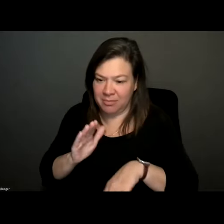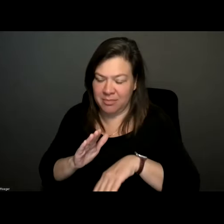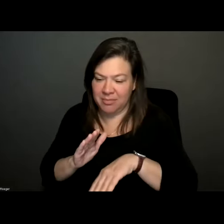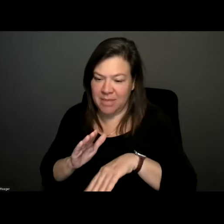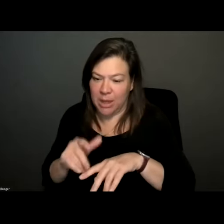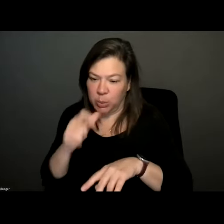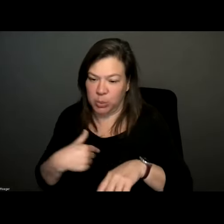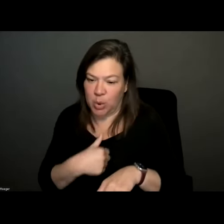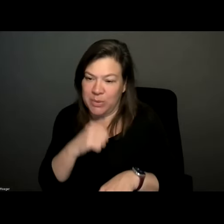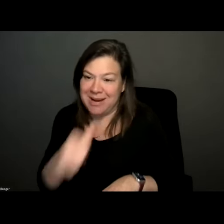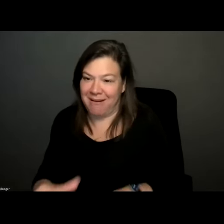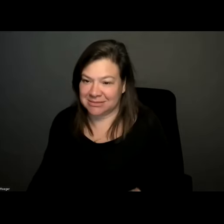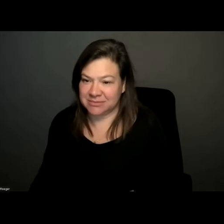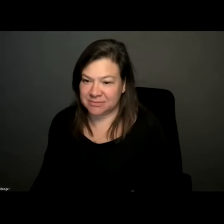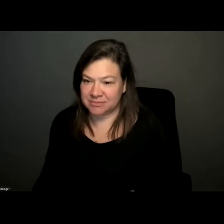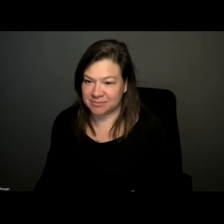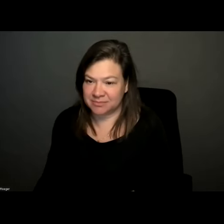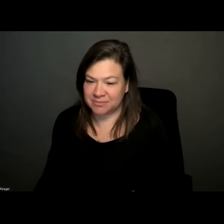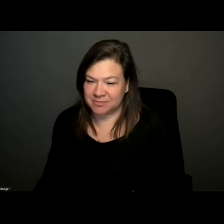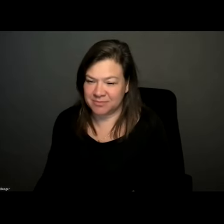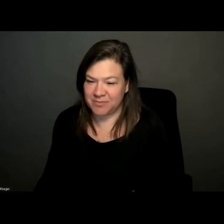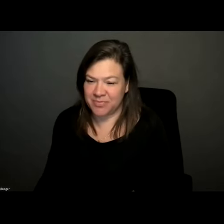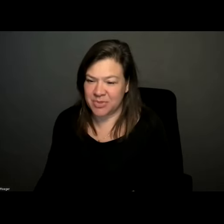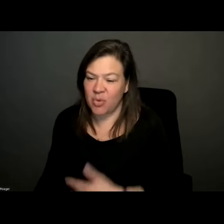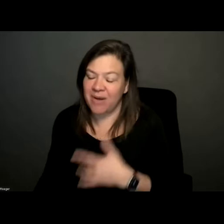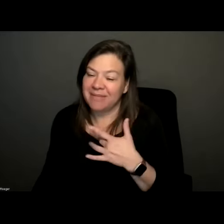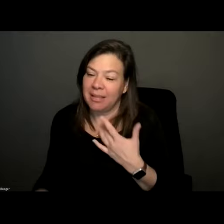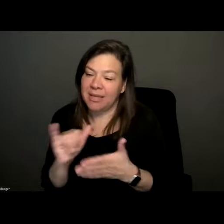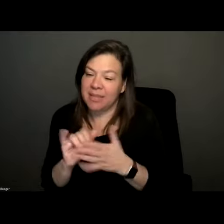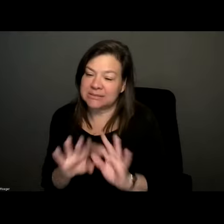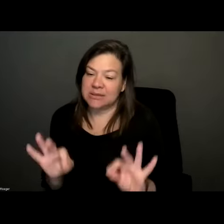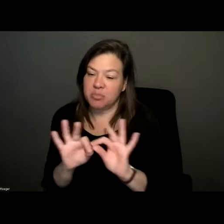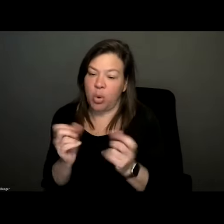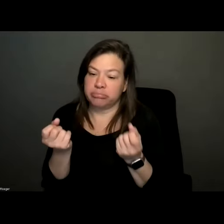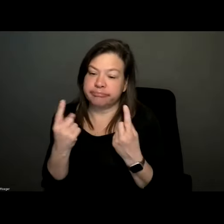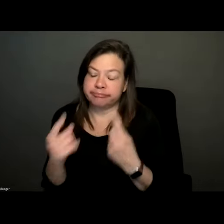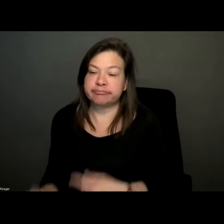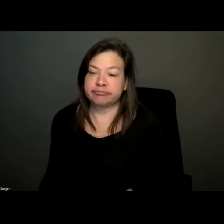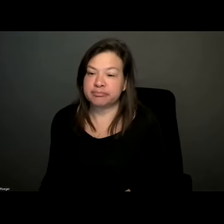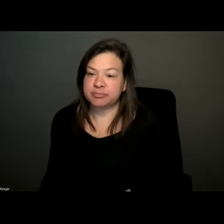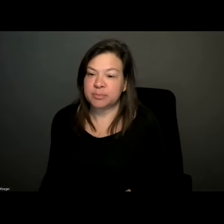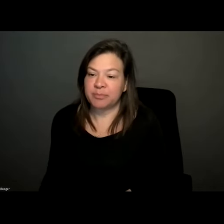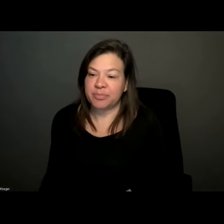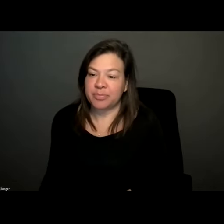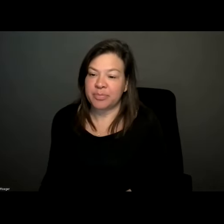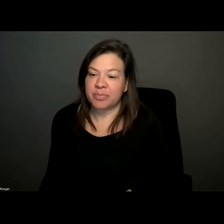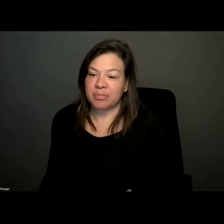And so I think that's an important understanding and I really, very much, echo this idea.